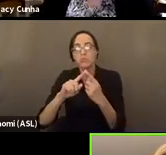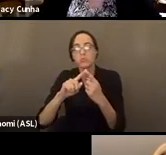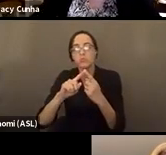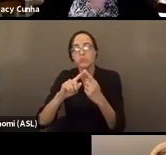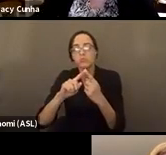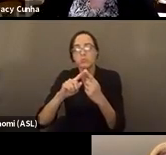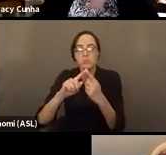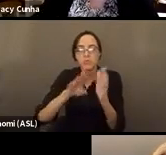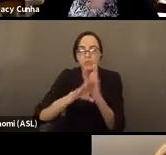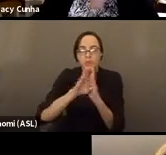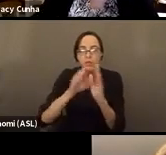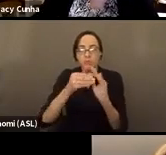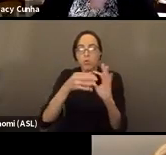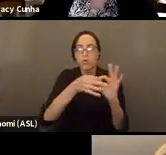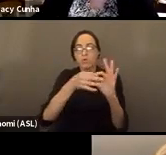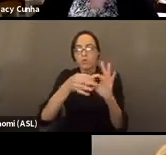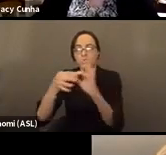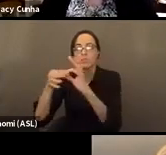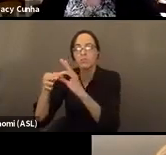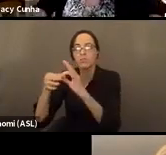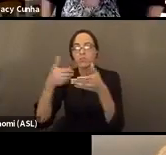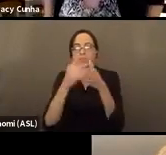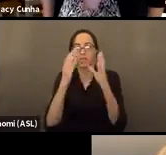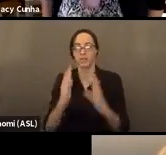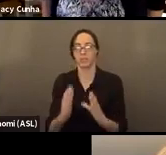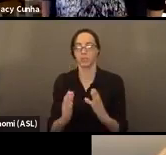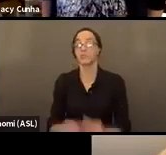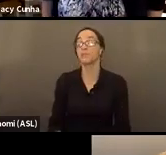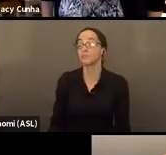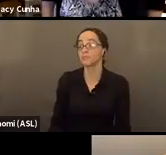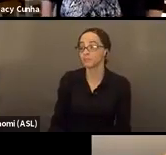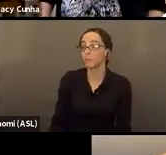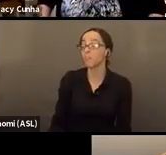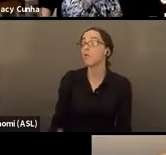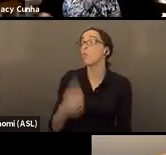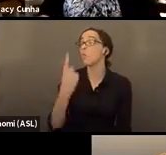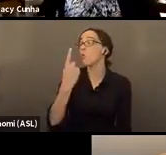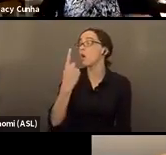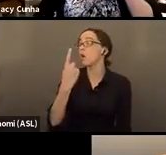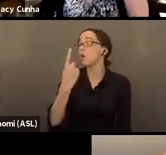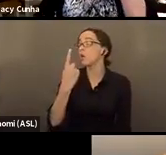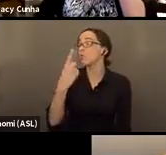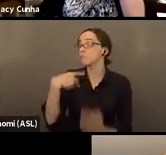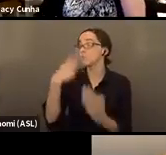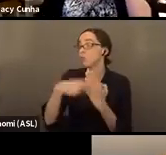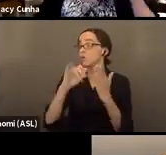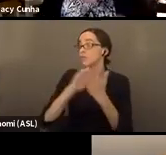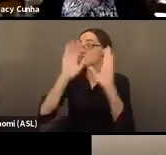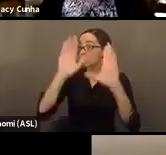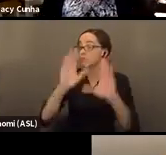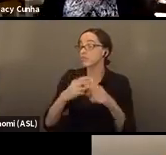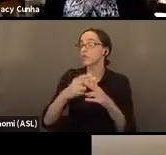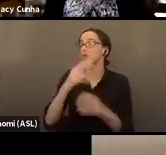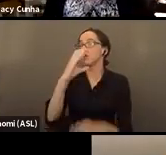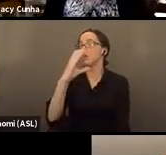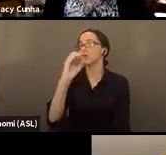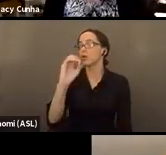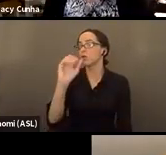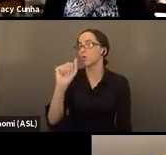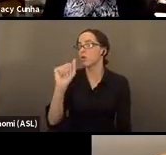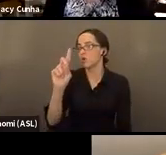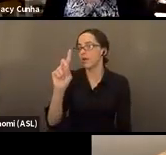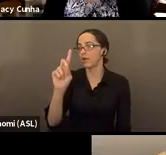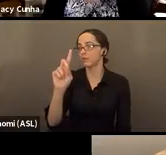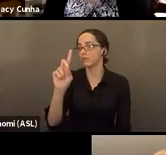you're muted lately there you go co-ad is a great one um for for uh working with your you know